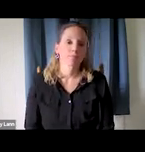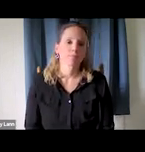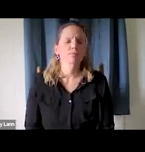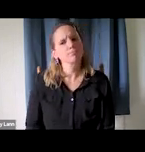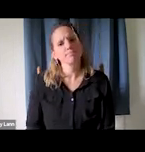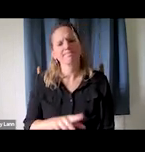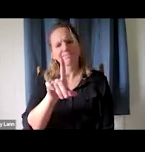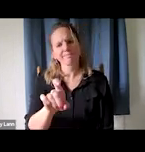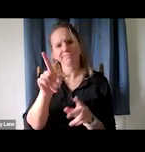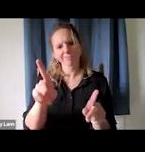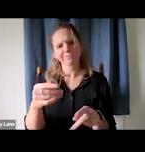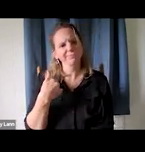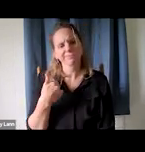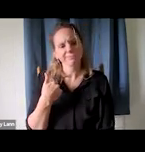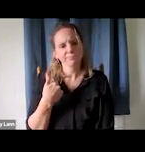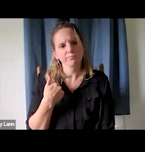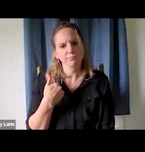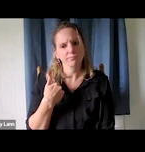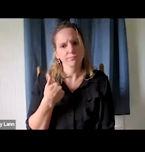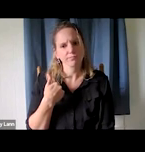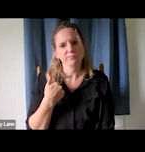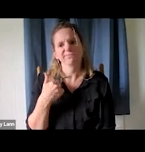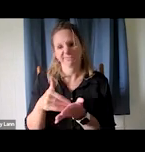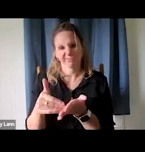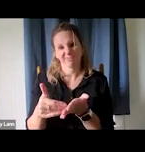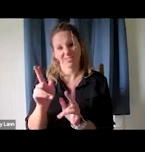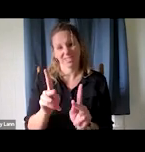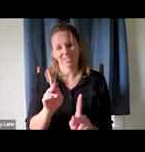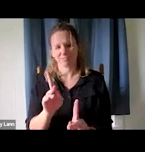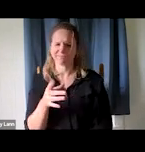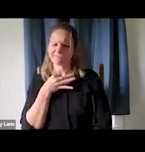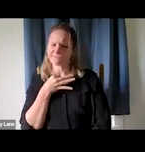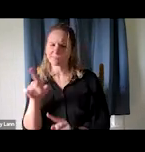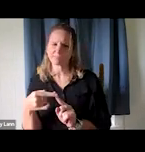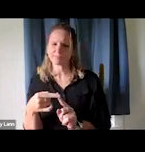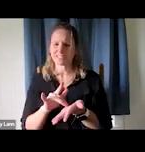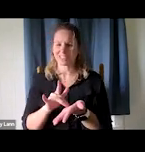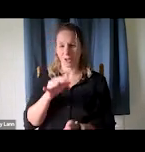A question that we get a lot is what about medical marijuana?